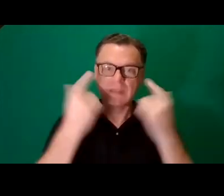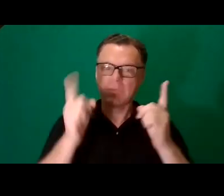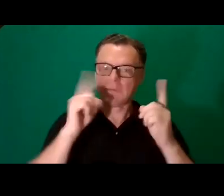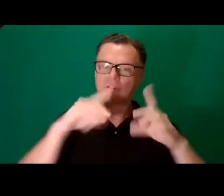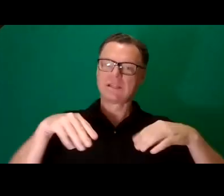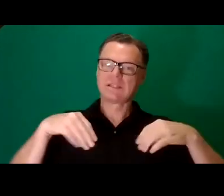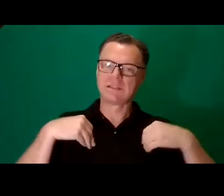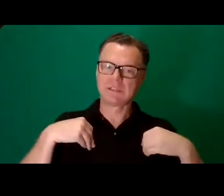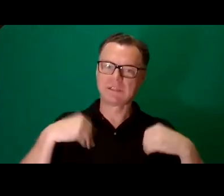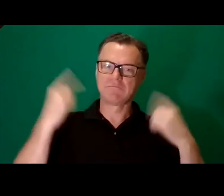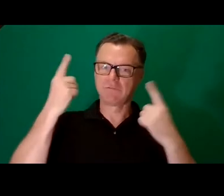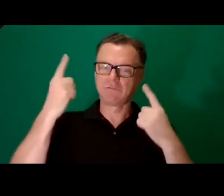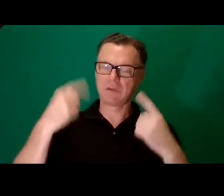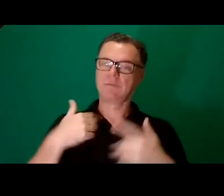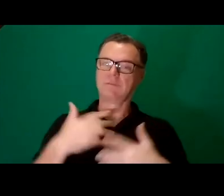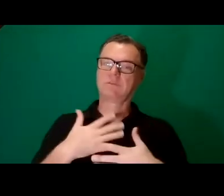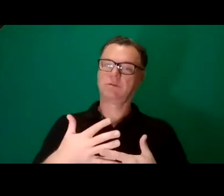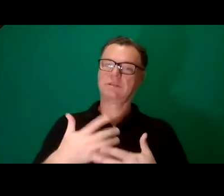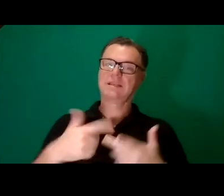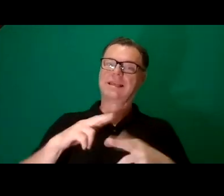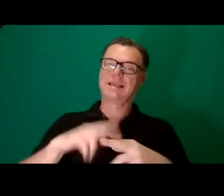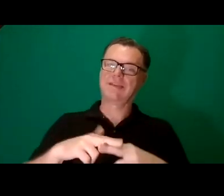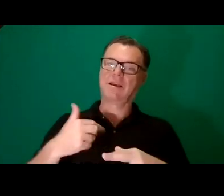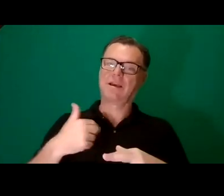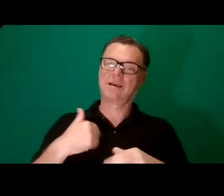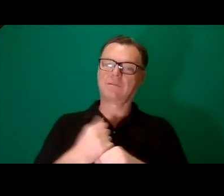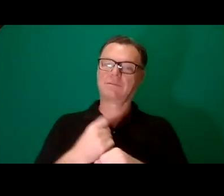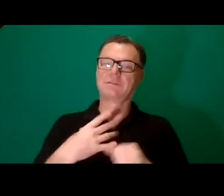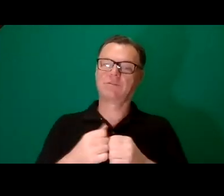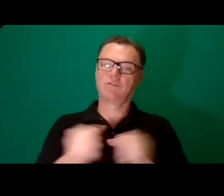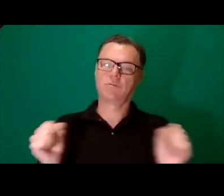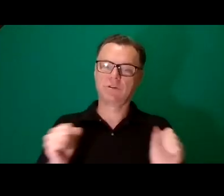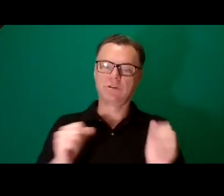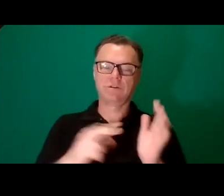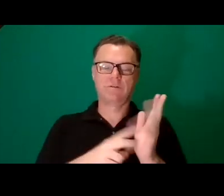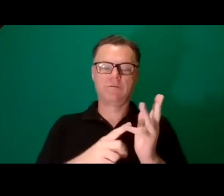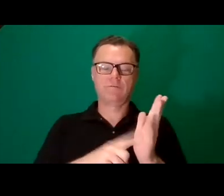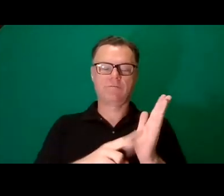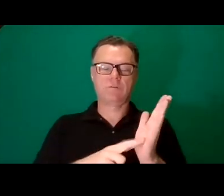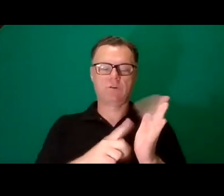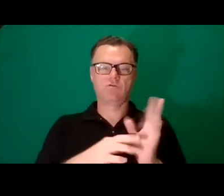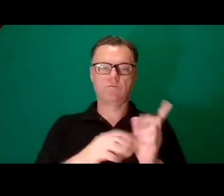people can be when I make myself vulnerable and tell them about it. It also